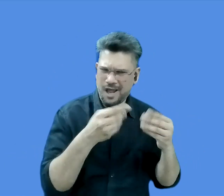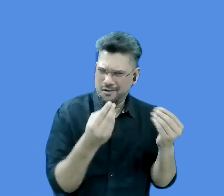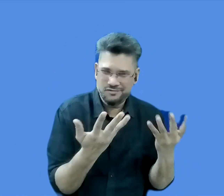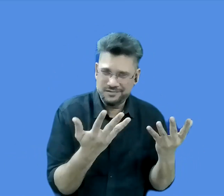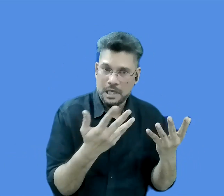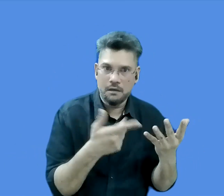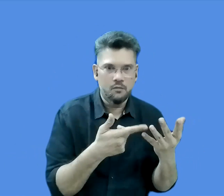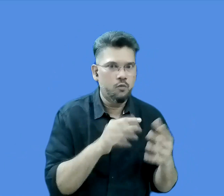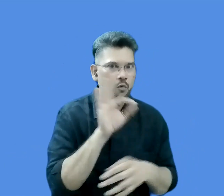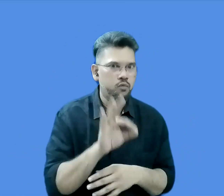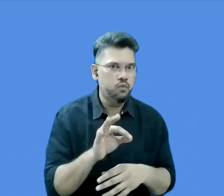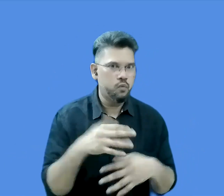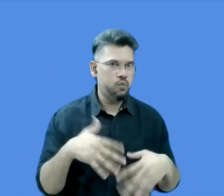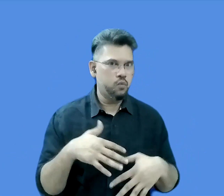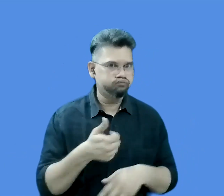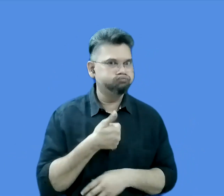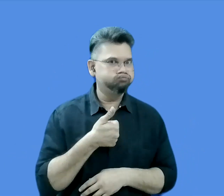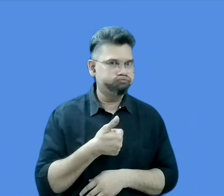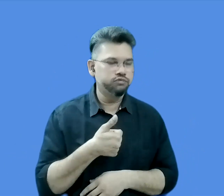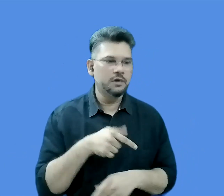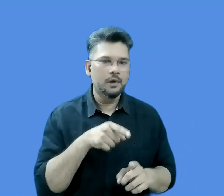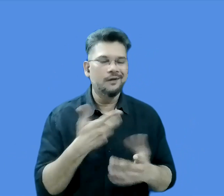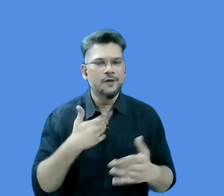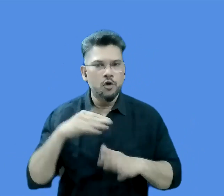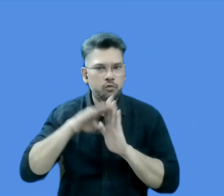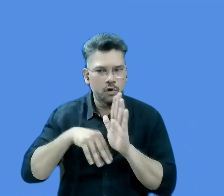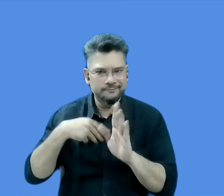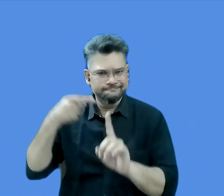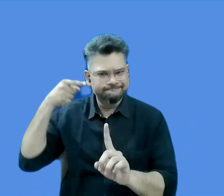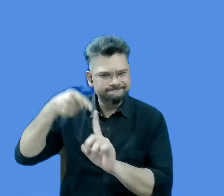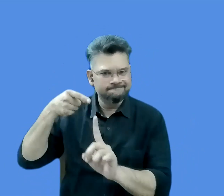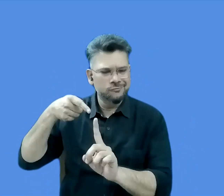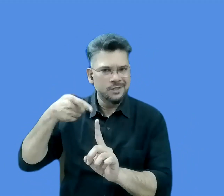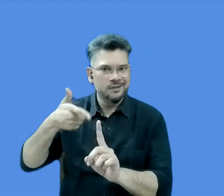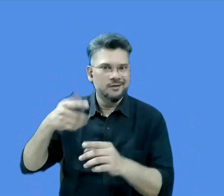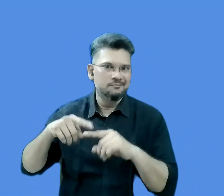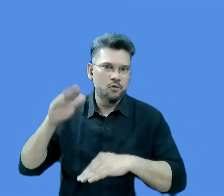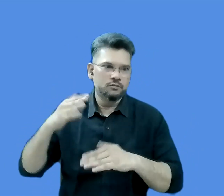I will focus on the intersectional concern, and it is a very good question, targeting programming